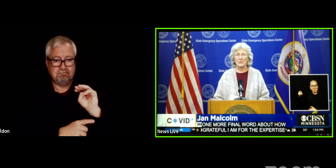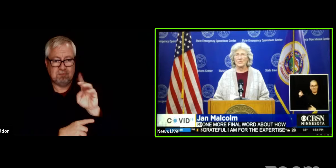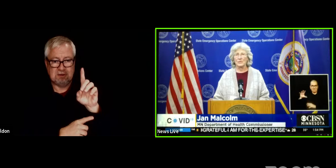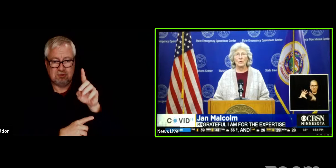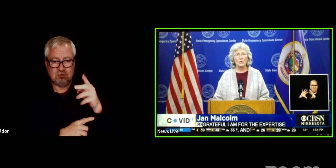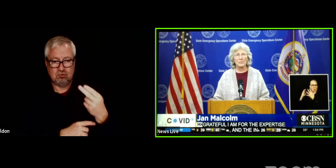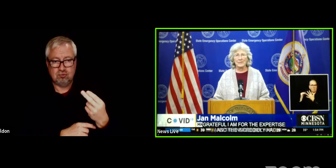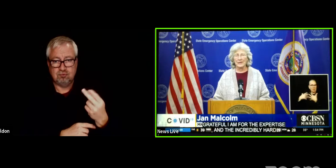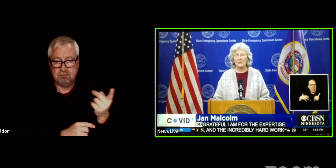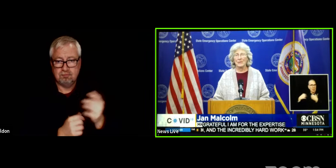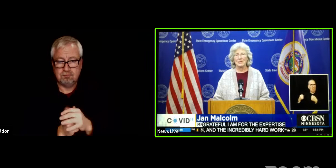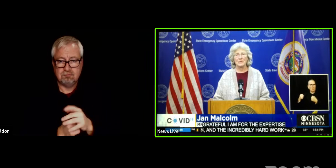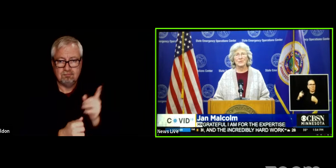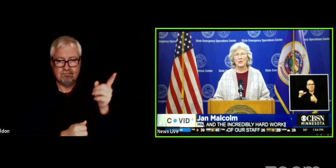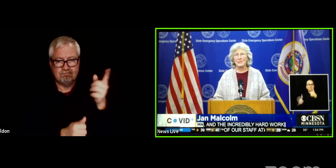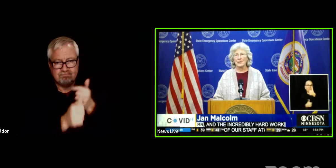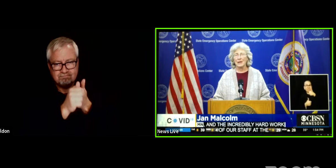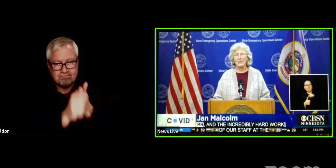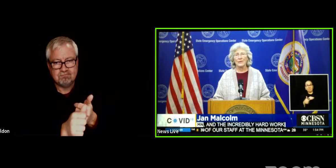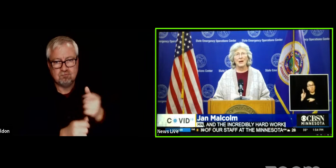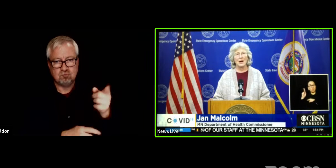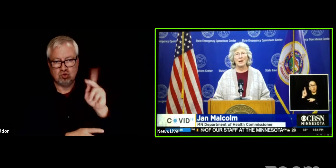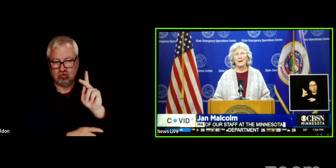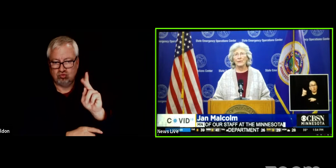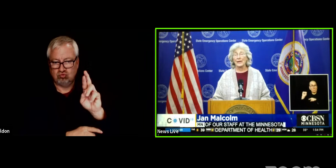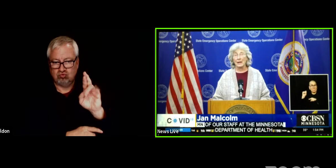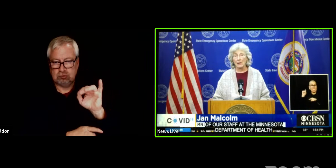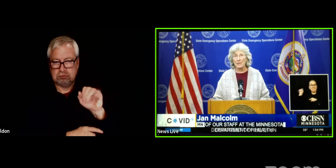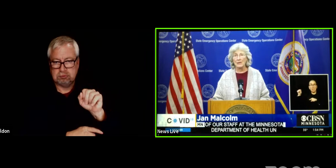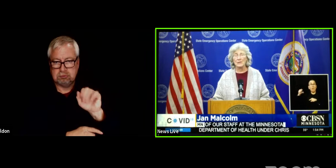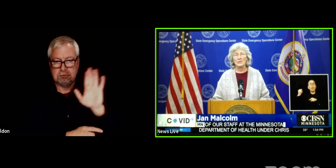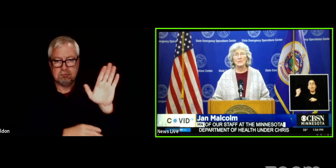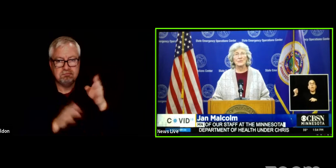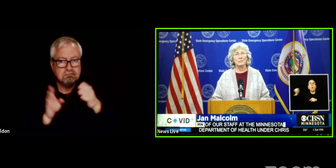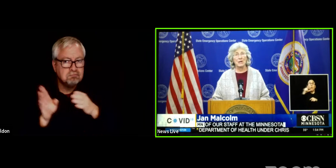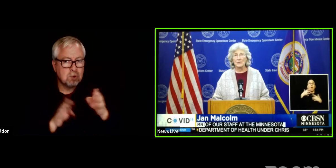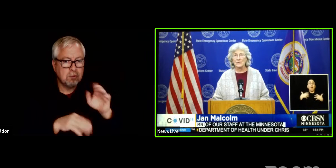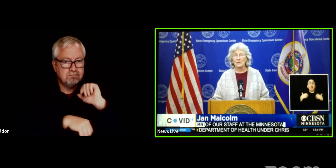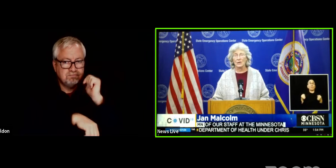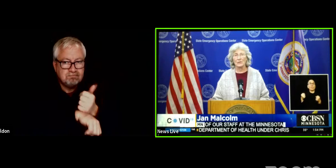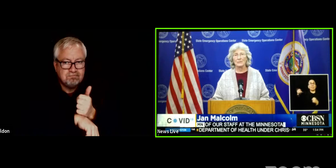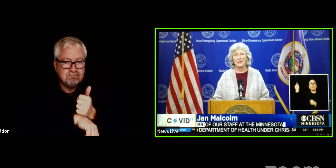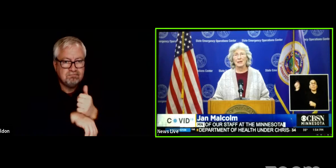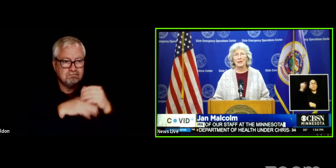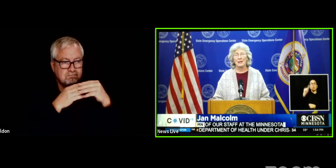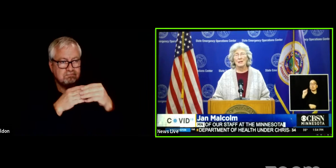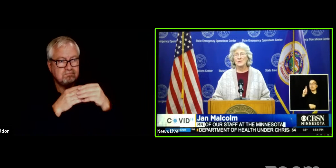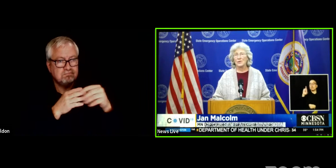PARTNERS, THE LOCAL PUBLIC HEALTH PARTNERS, TRIBAL HEALTH, OUR HEALTH CARE PARTNERS, PARTNERS IN LONG-TERM CARE, SO